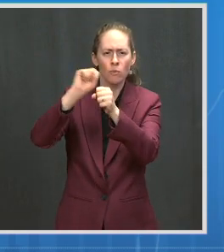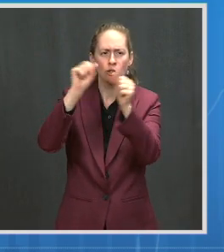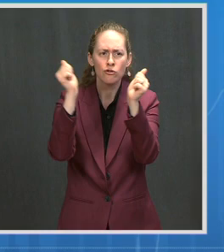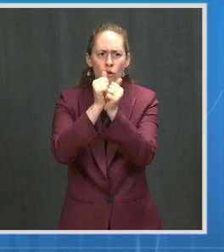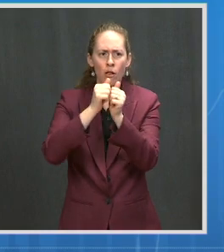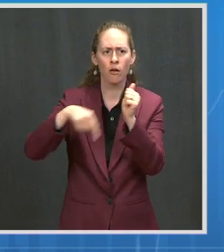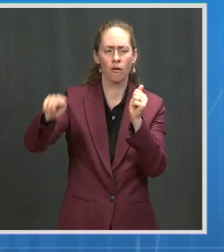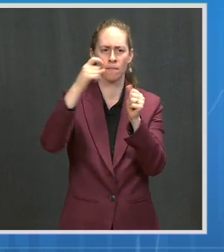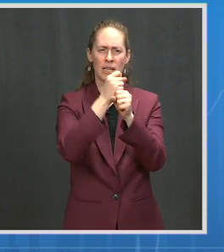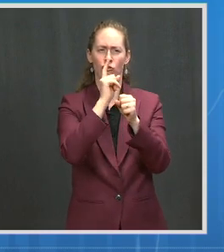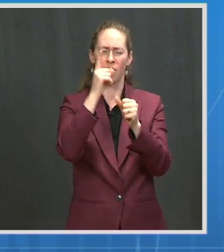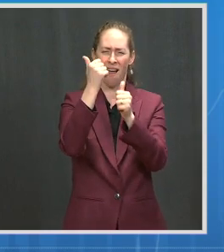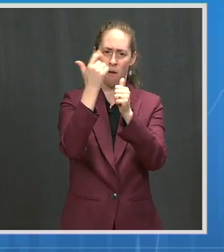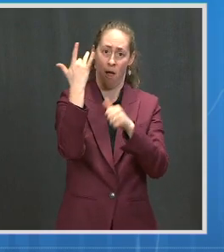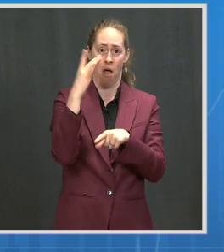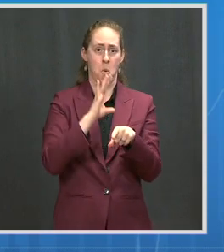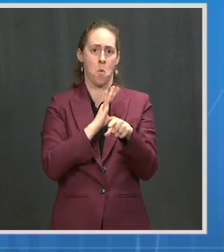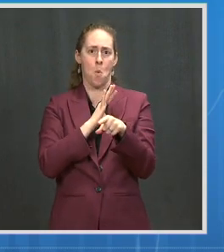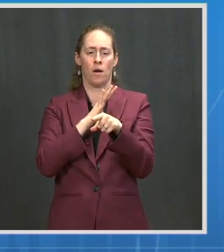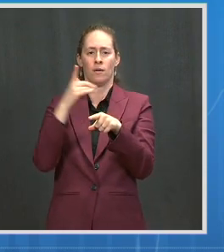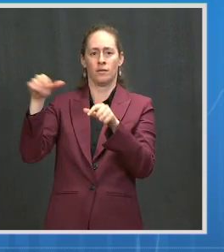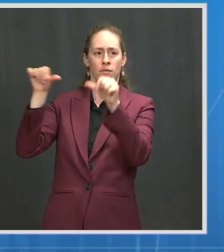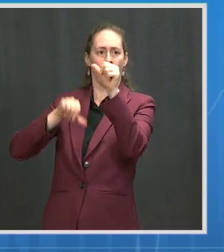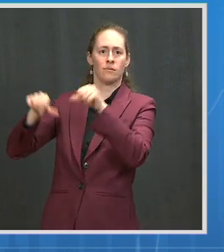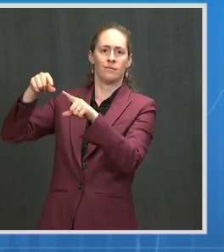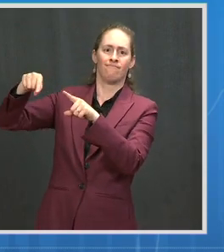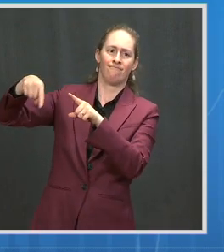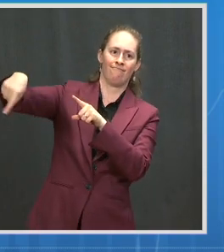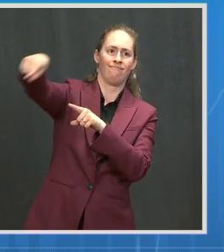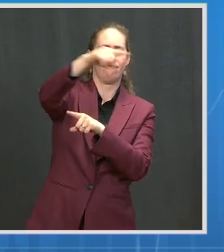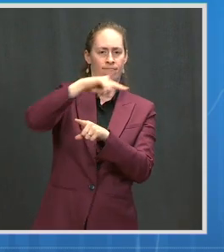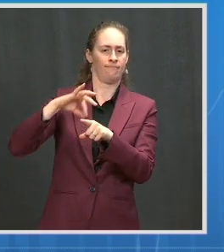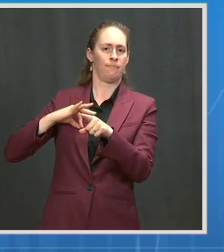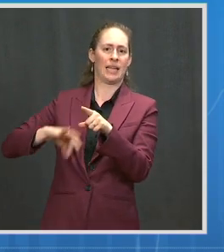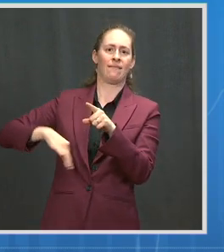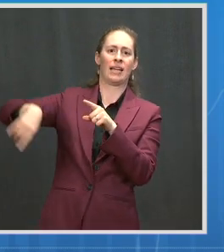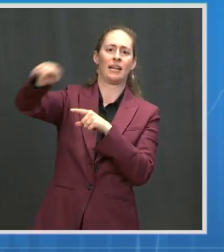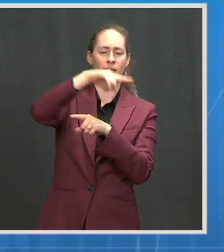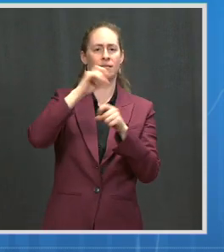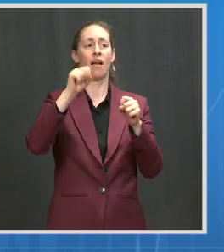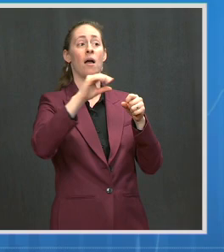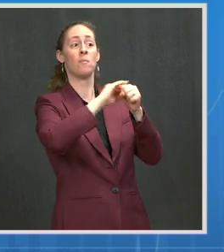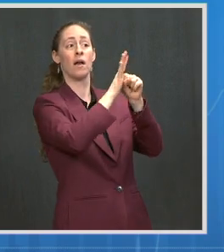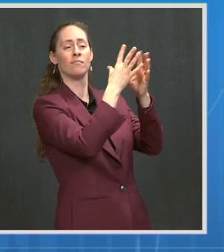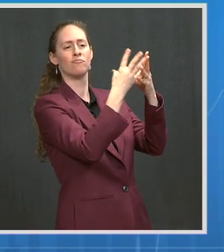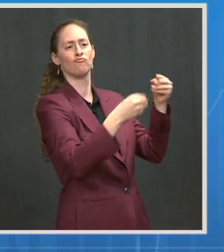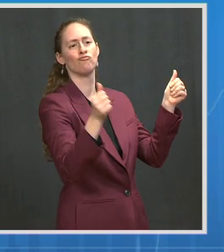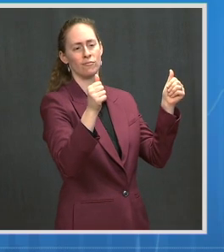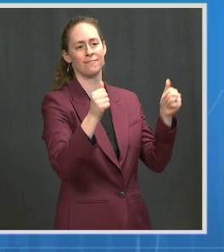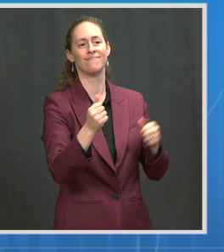and gets to the other side of the pandemic. So, with that, Andy, thanks. And I'll turn it back to you. Mr. Slavitt: Thank you.